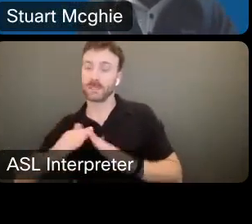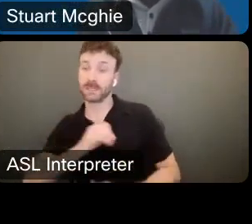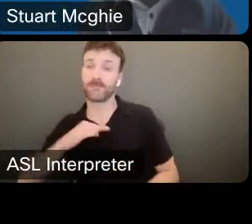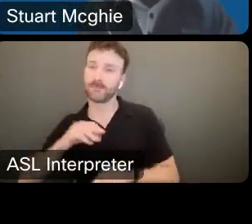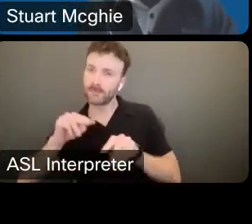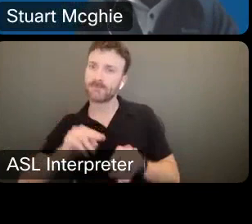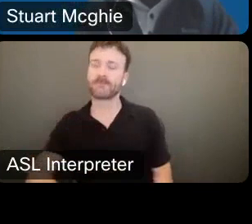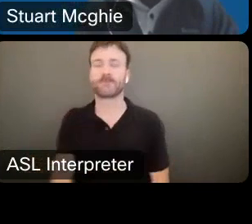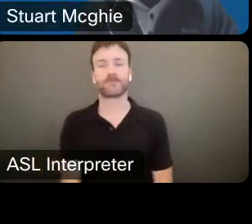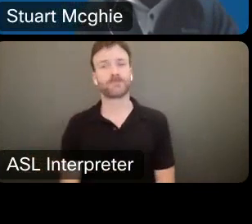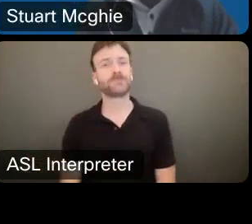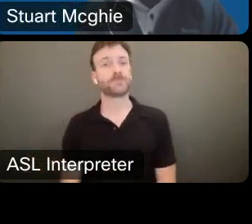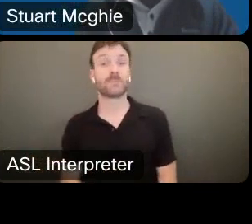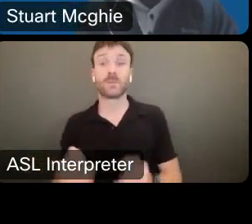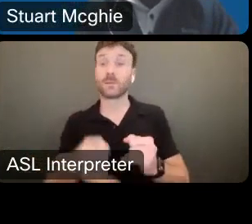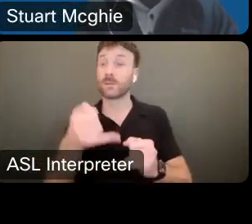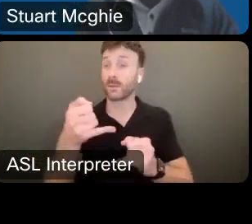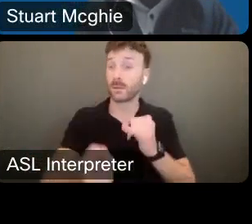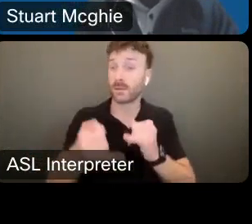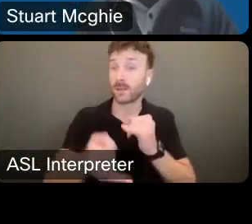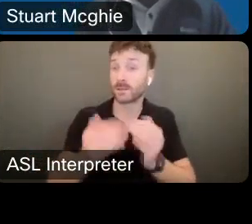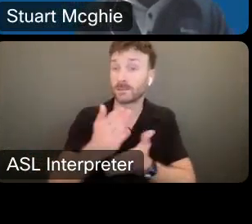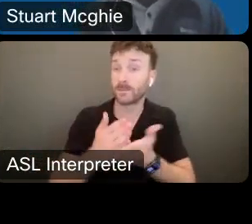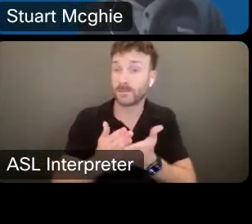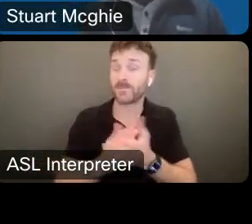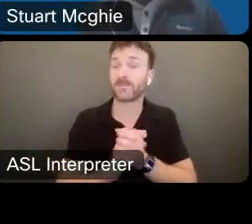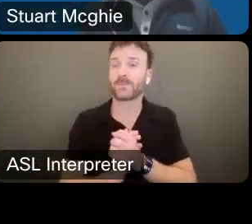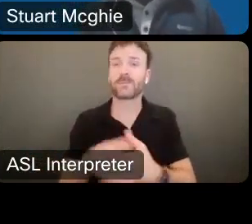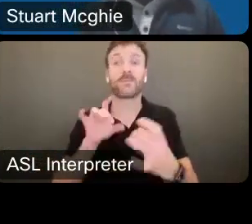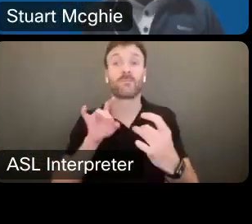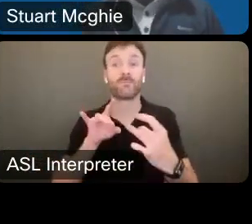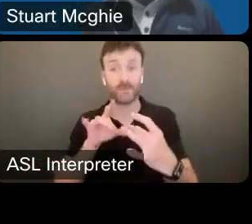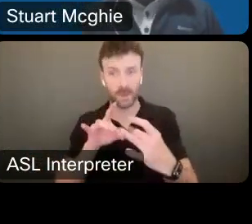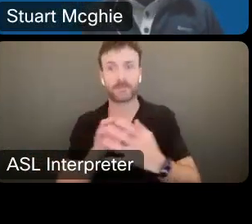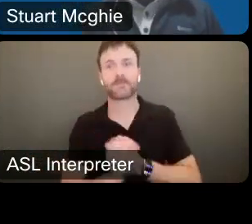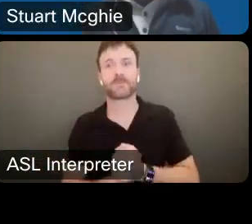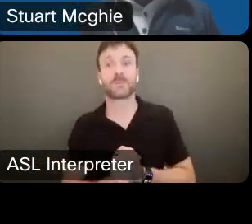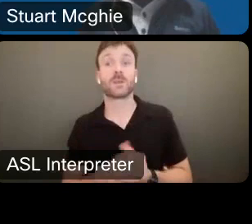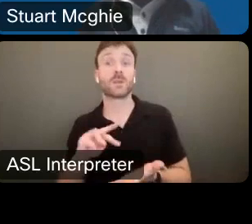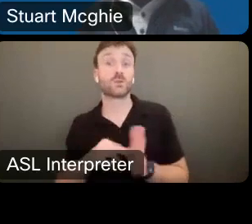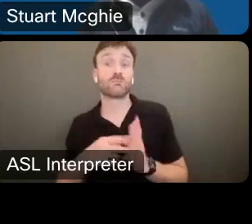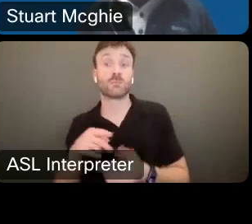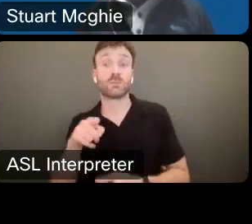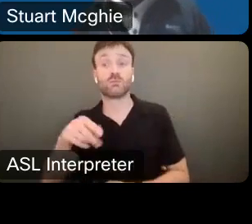And the last piece of this is feedback. So as you're traveling down the sidewalk or through